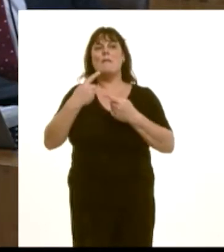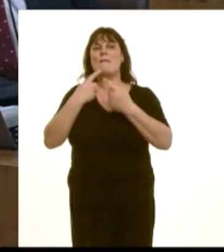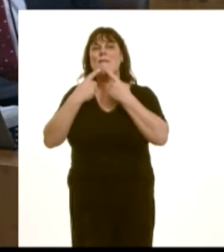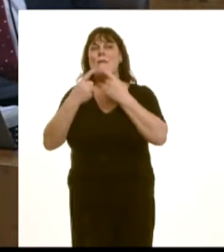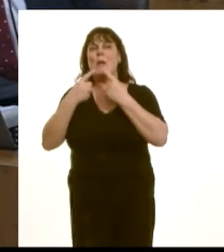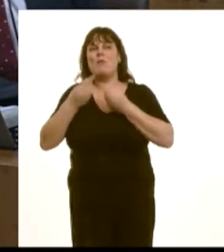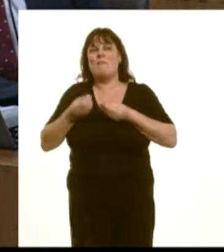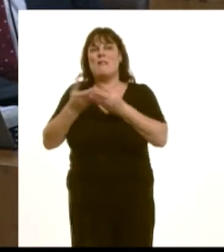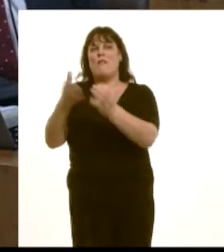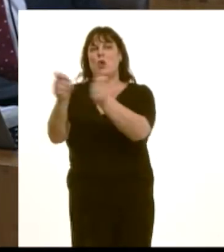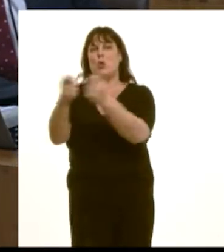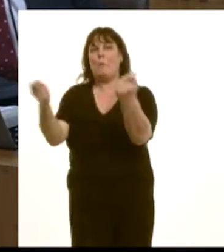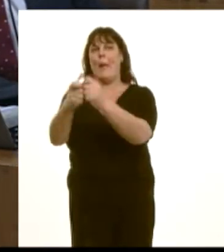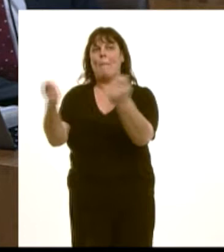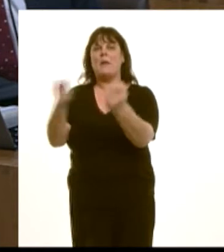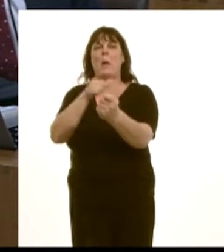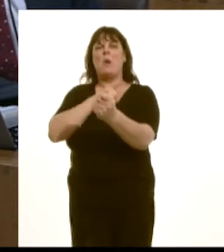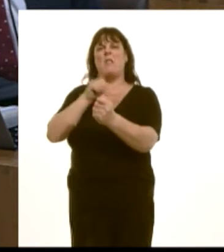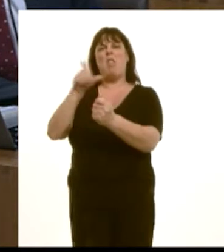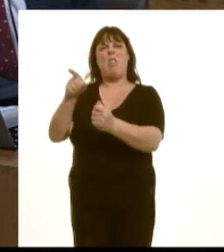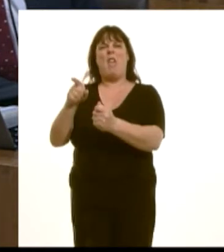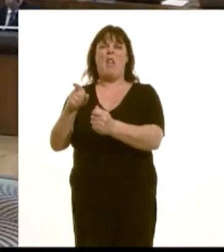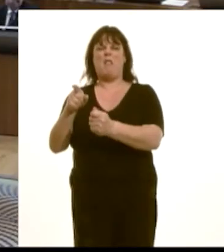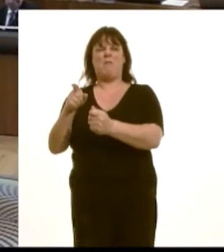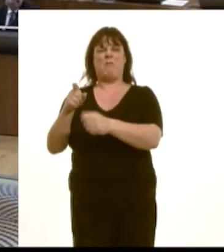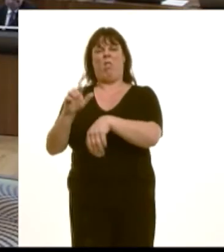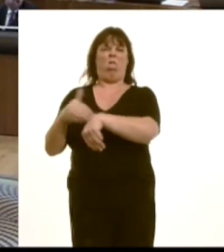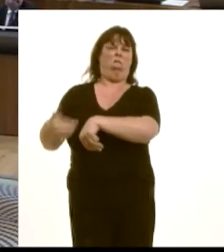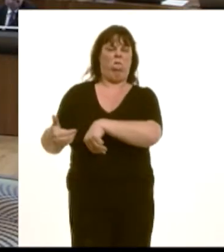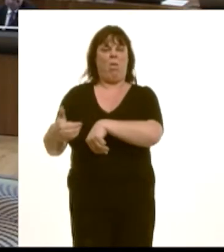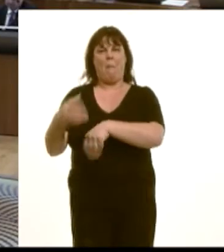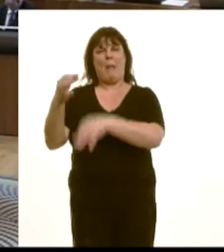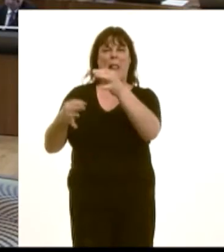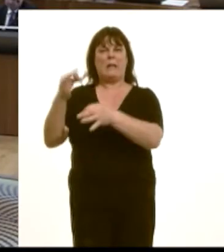their own petty party political gain. That is a view held not just by us in Wales, but